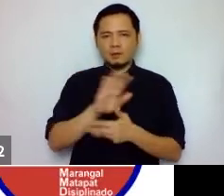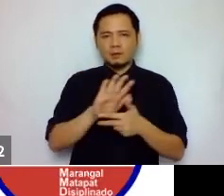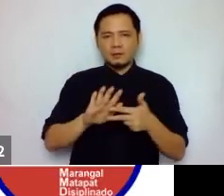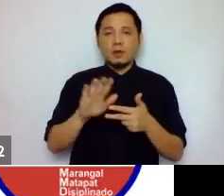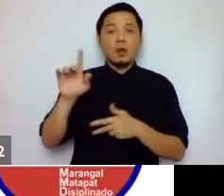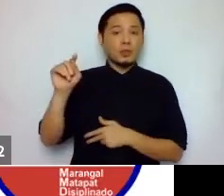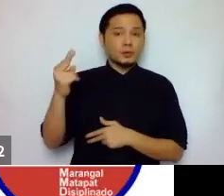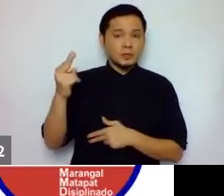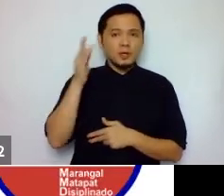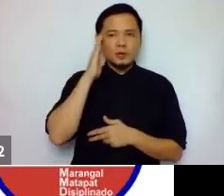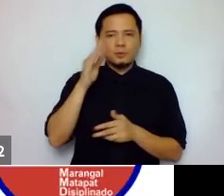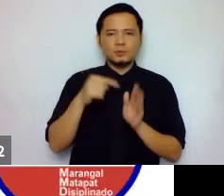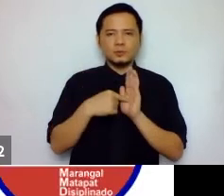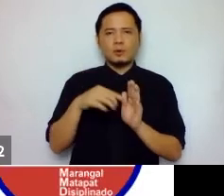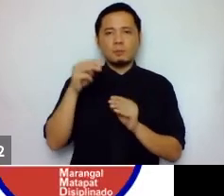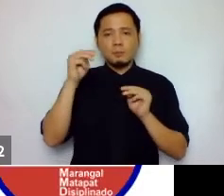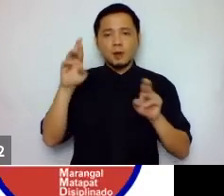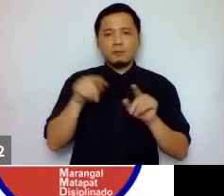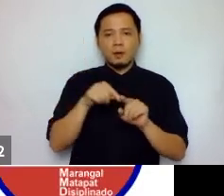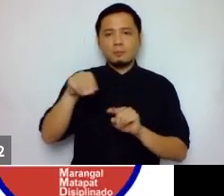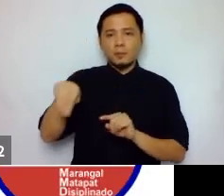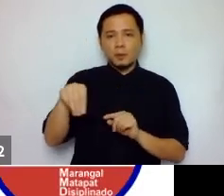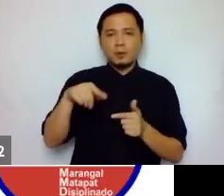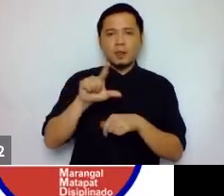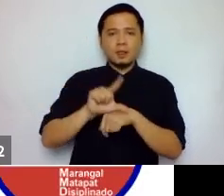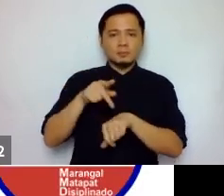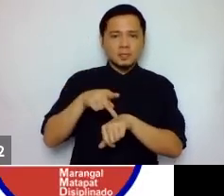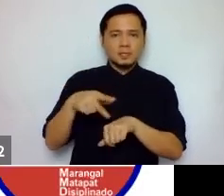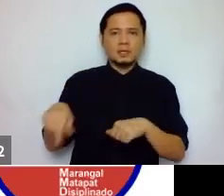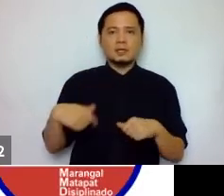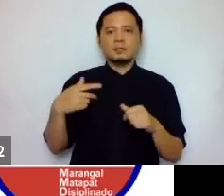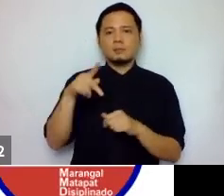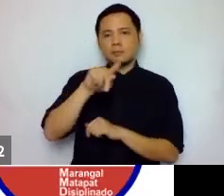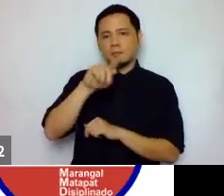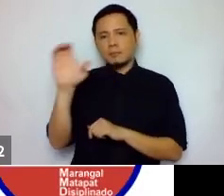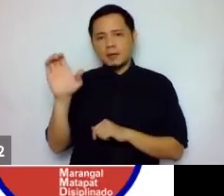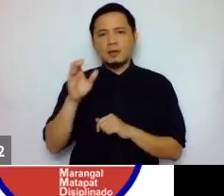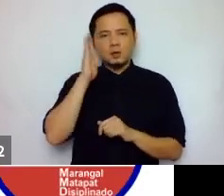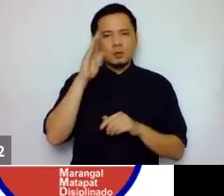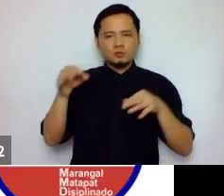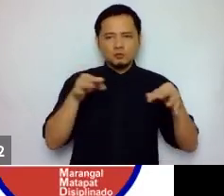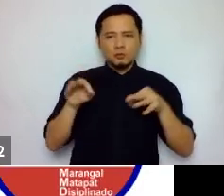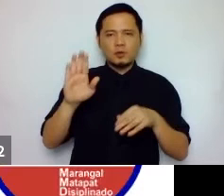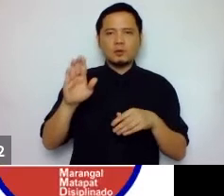And again on Thursday we have the mayors from Madaluyong, Las Pinas, and Pasay who can tell you what their plans are.